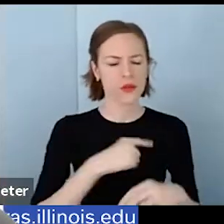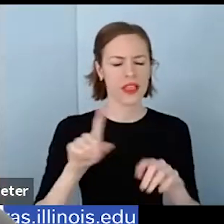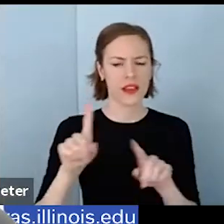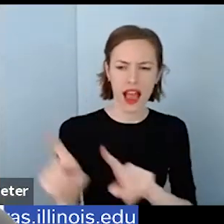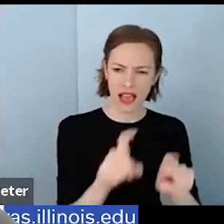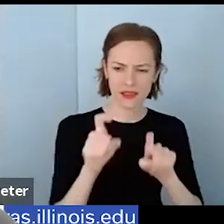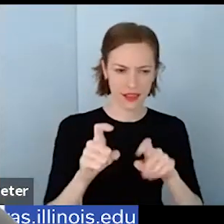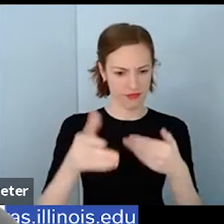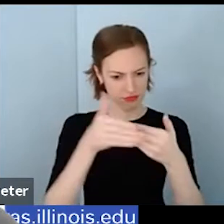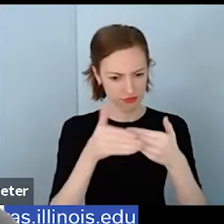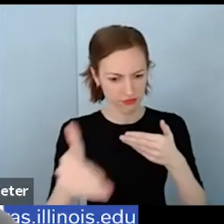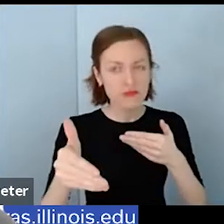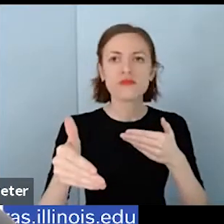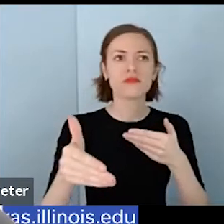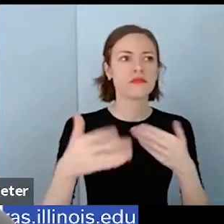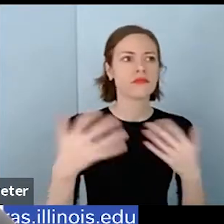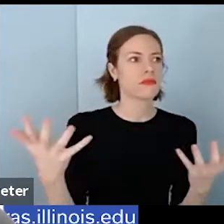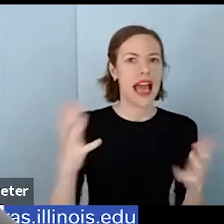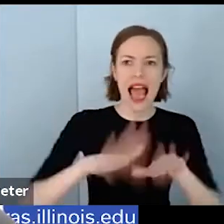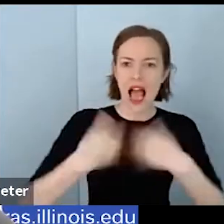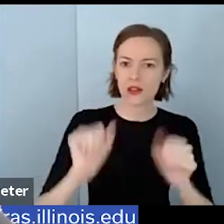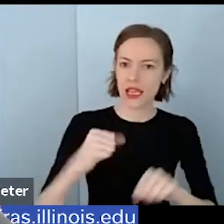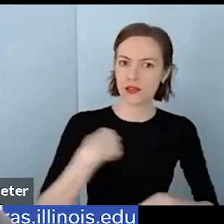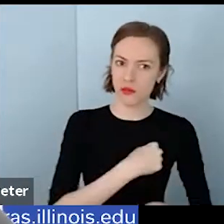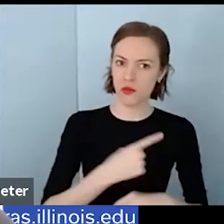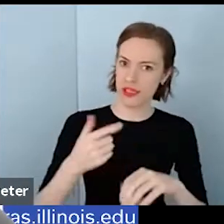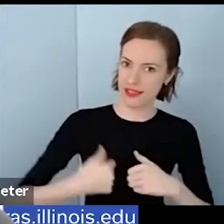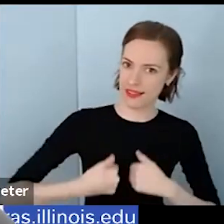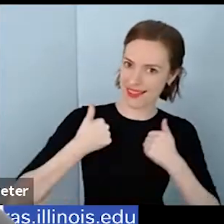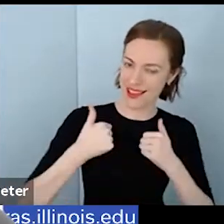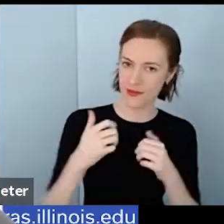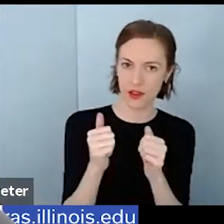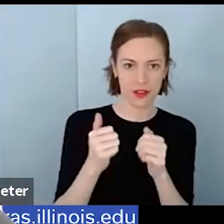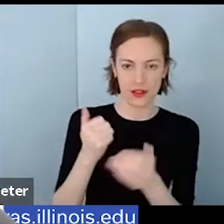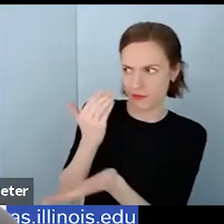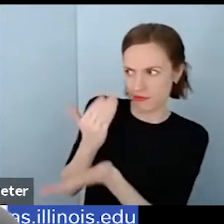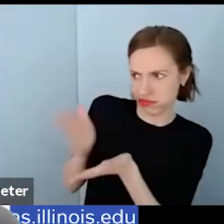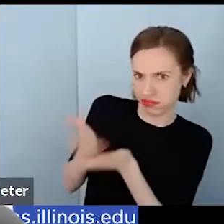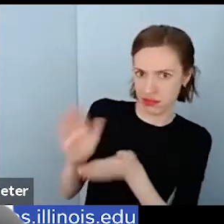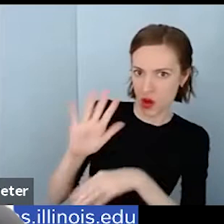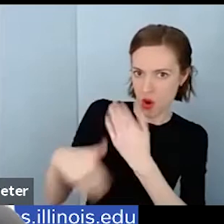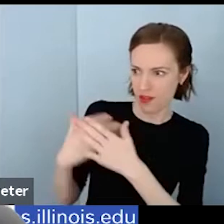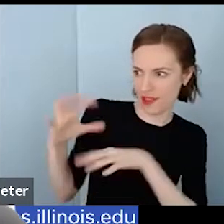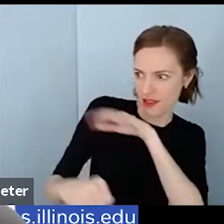What did it take for us to get here. And how can we be accountable to our part in history.